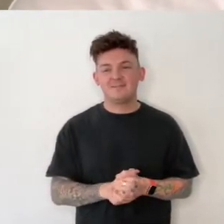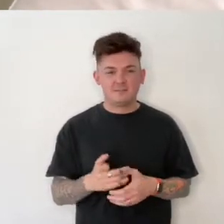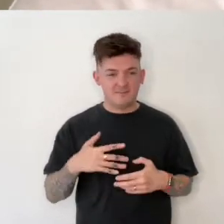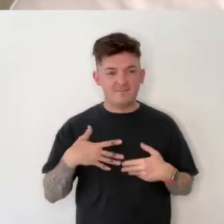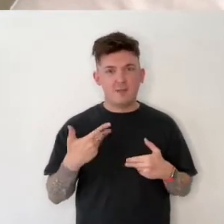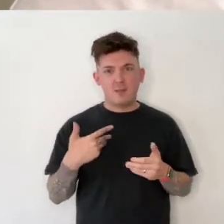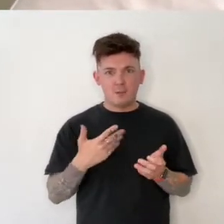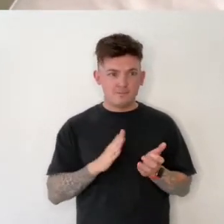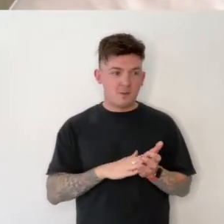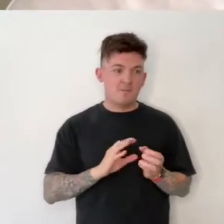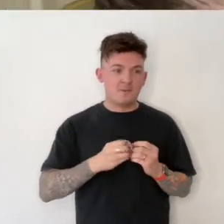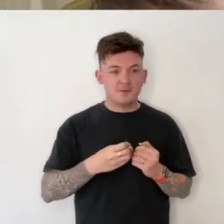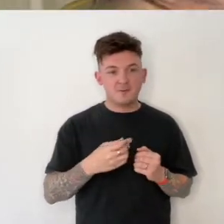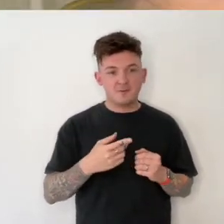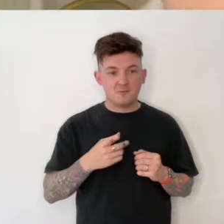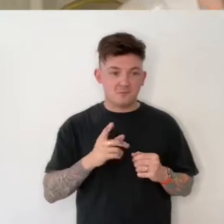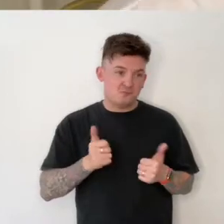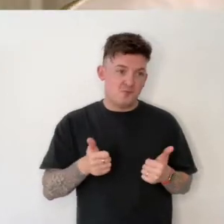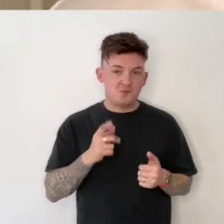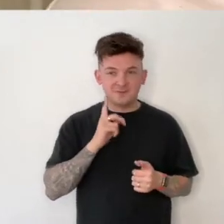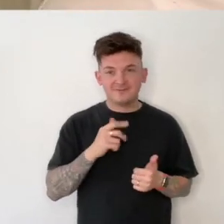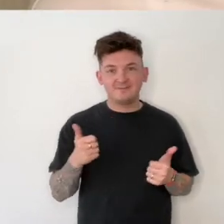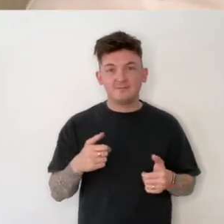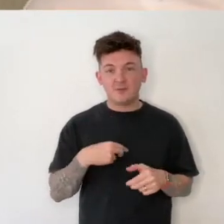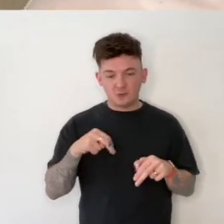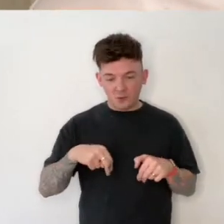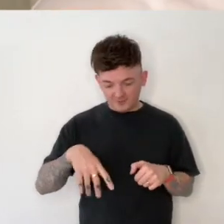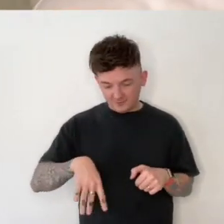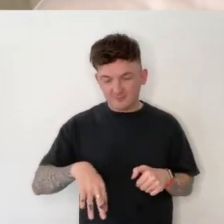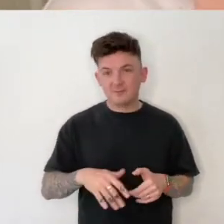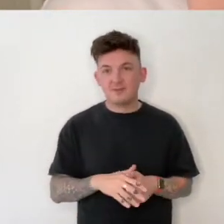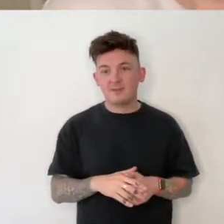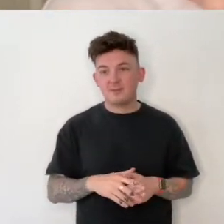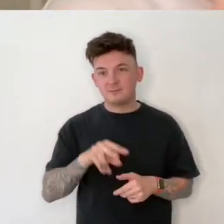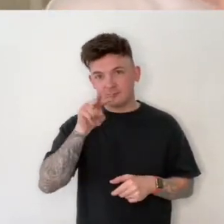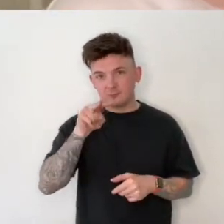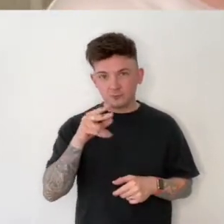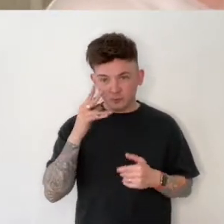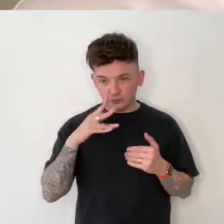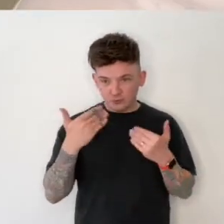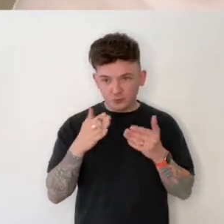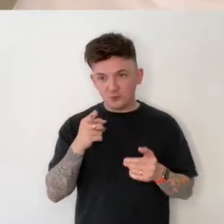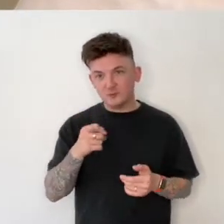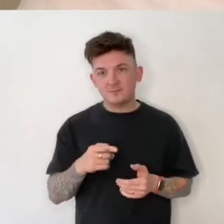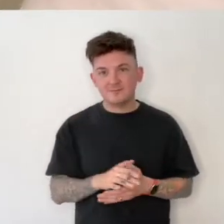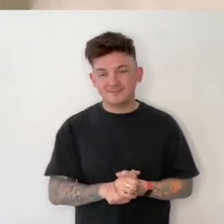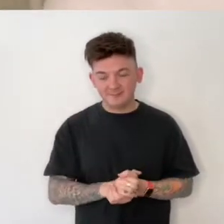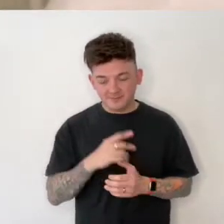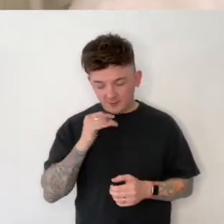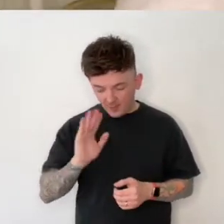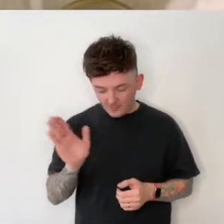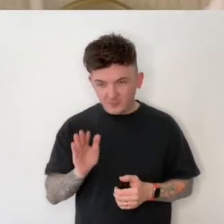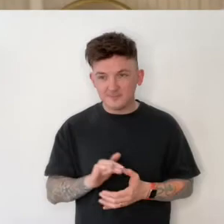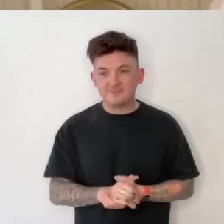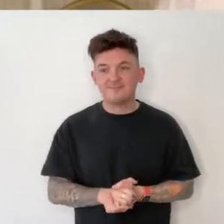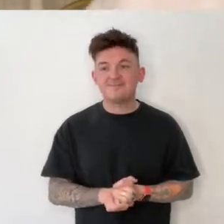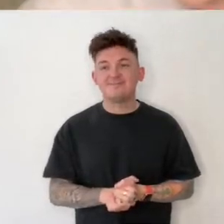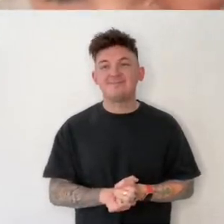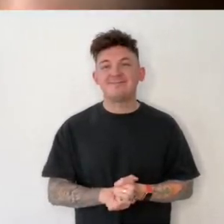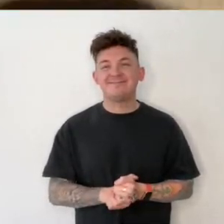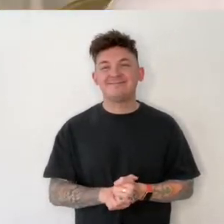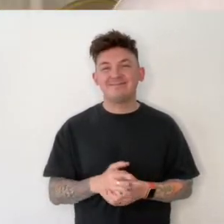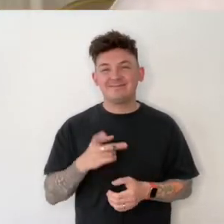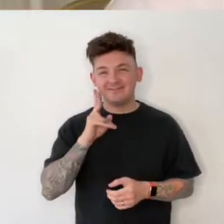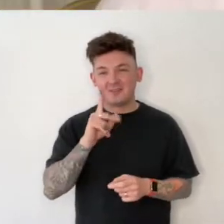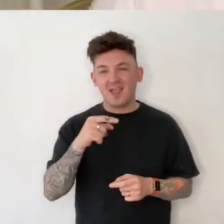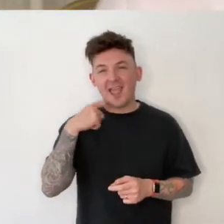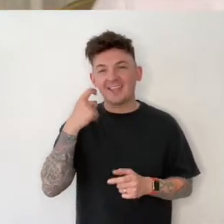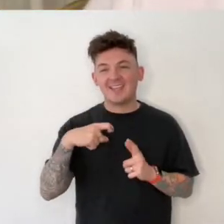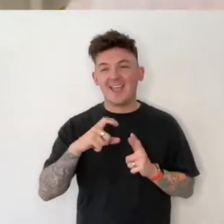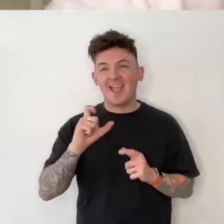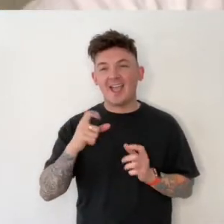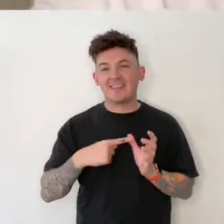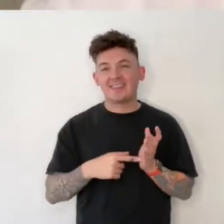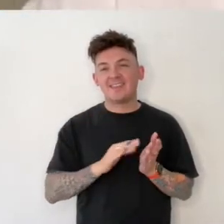yeah he's right here, he's been here staring at me the whole time haven't you son?